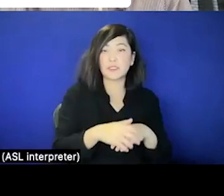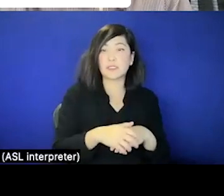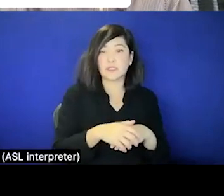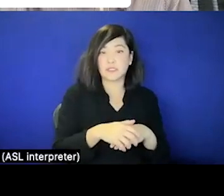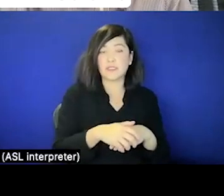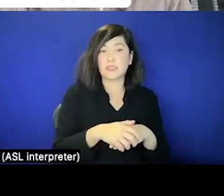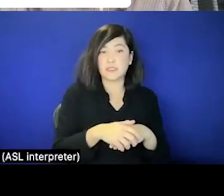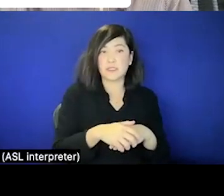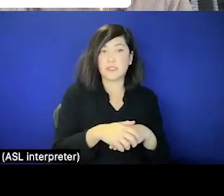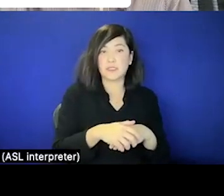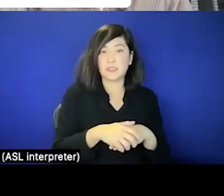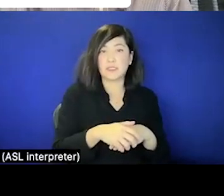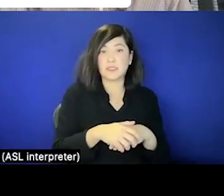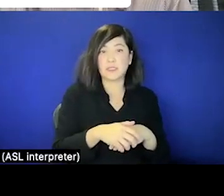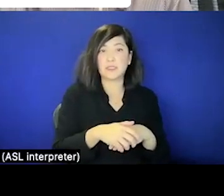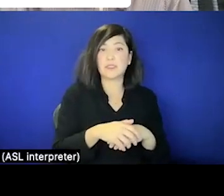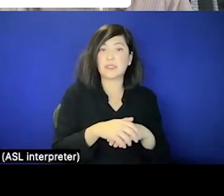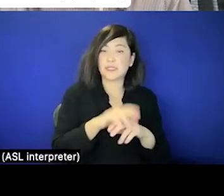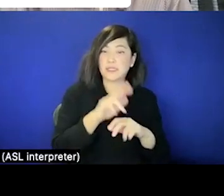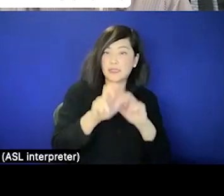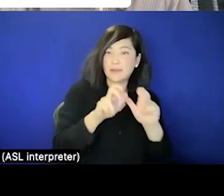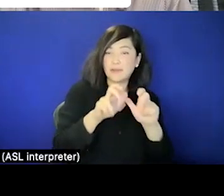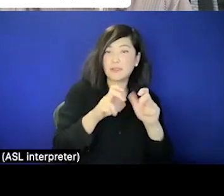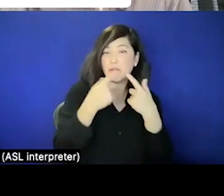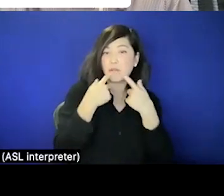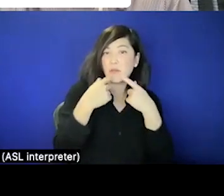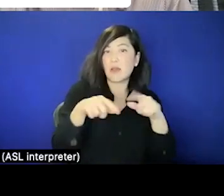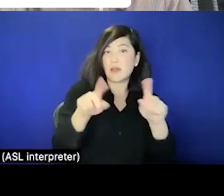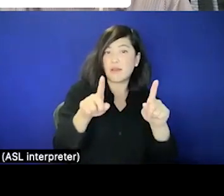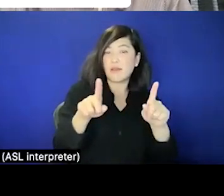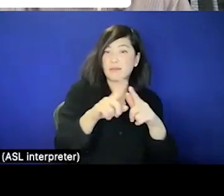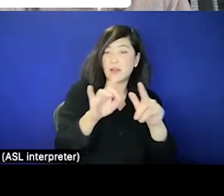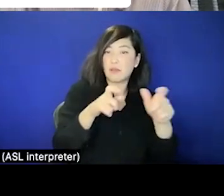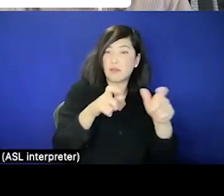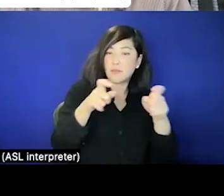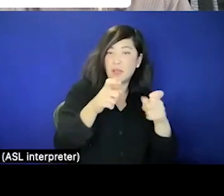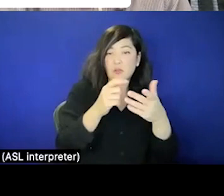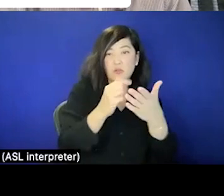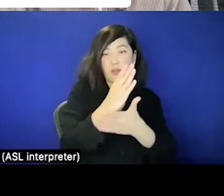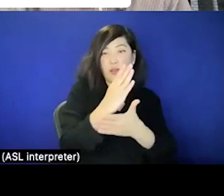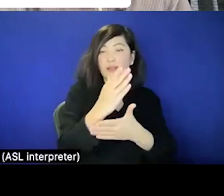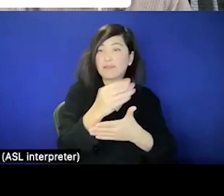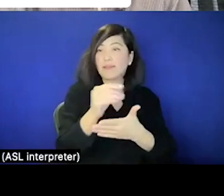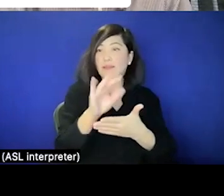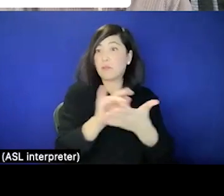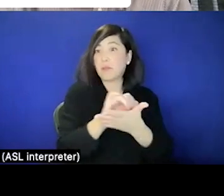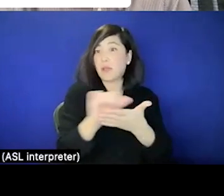investments and effectively managing rights pay off sometimes in less than a year. So essentially,